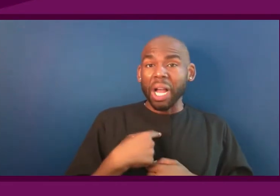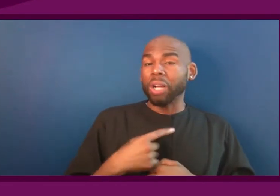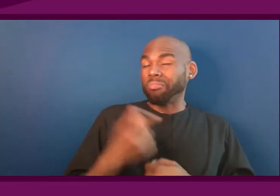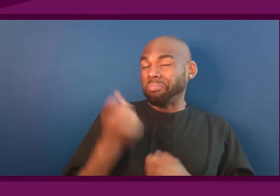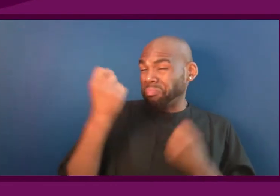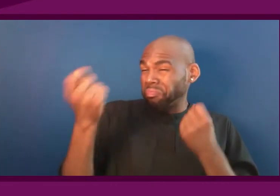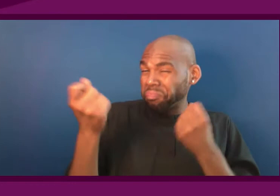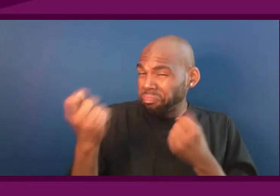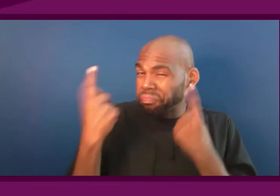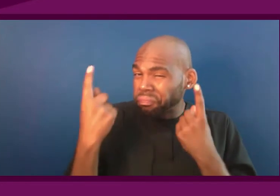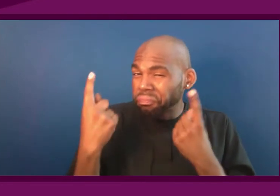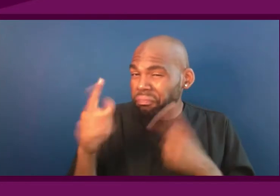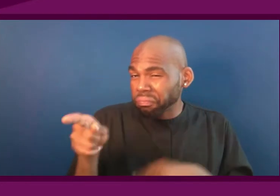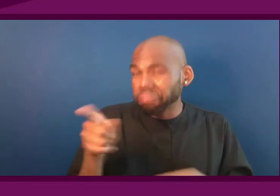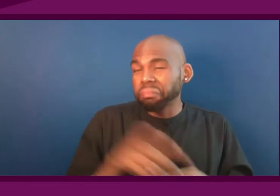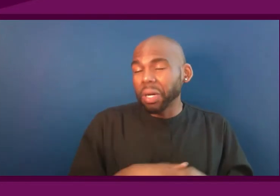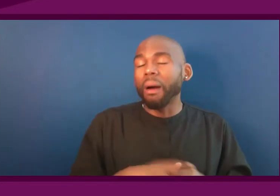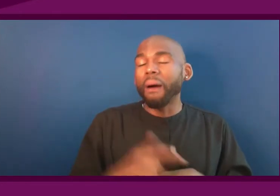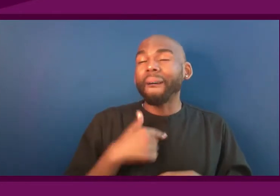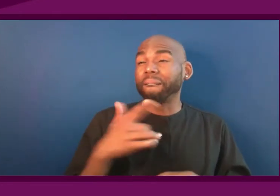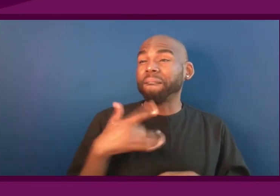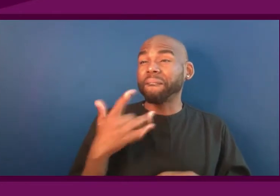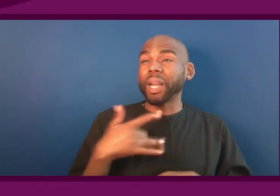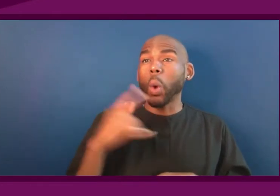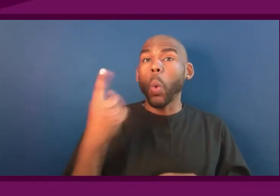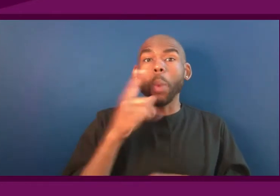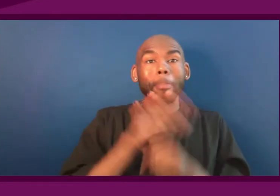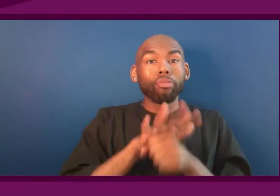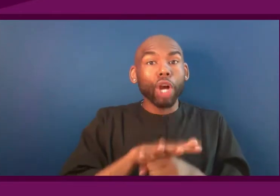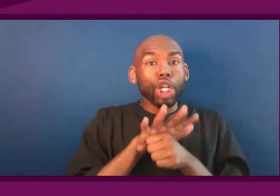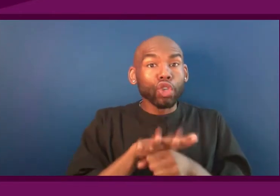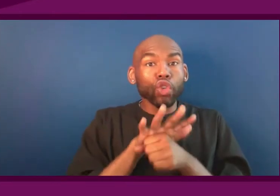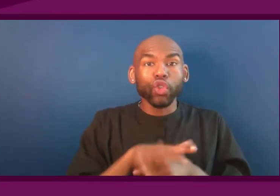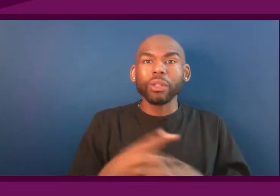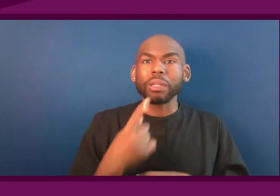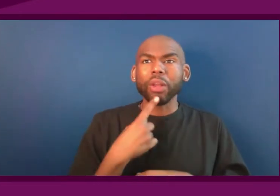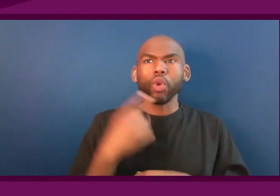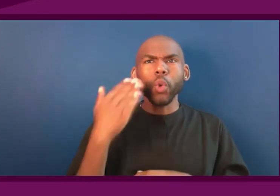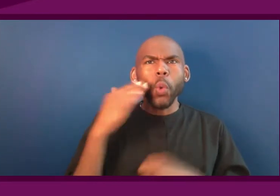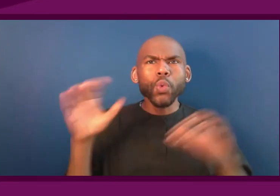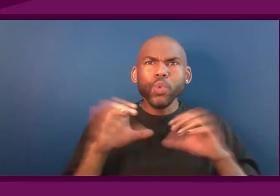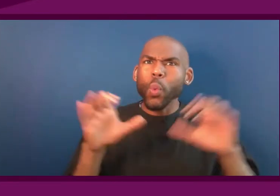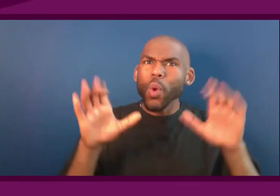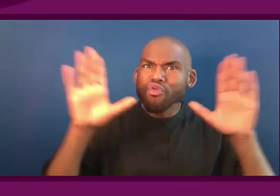I think we have to be right now, Ashley, because what I know is everybody that I'm talking to is